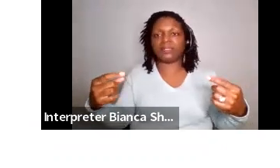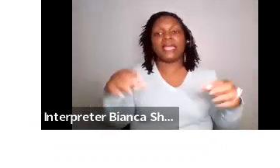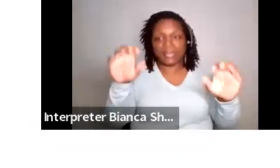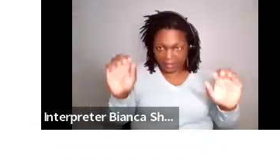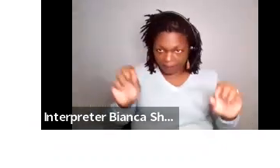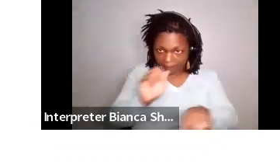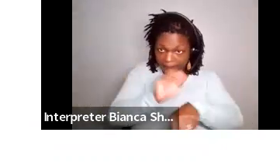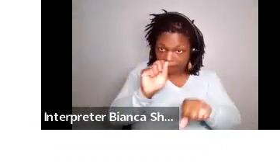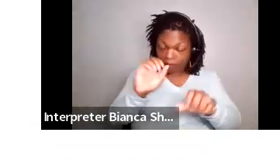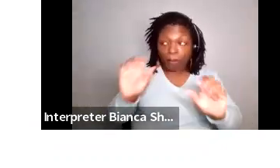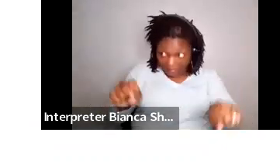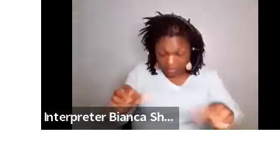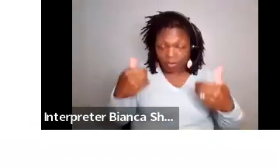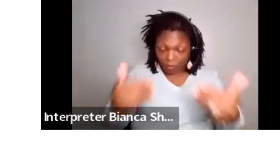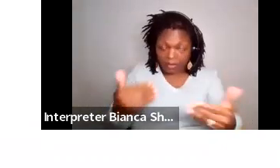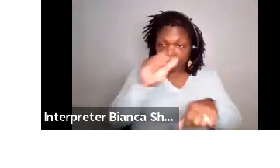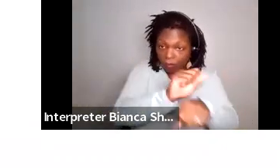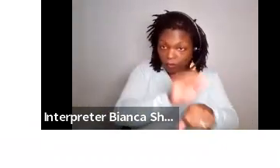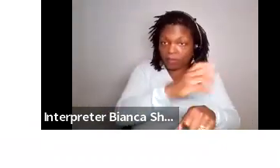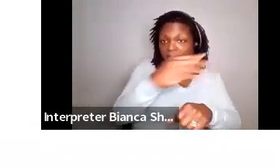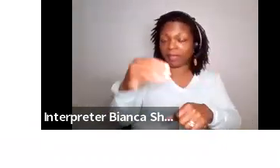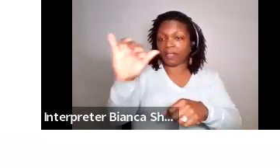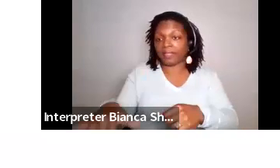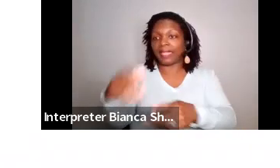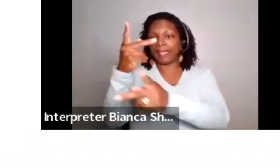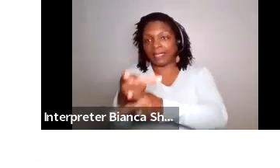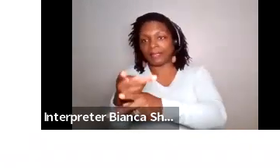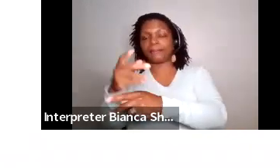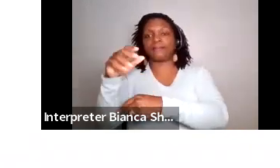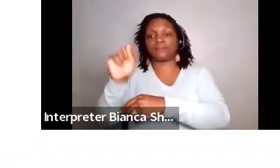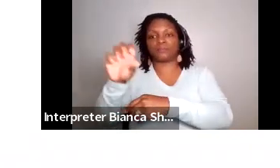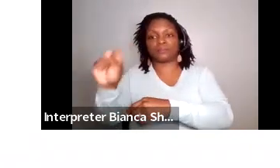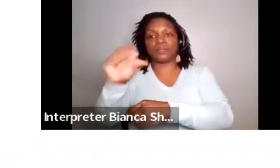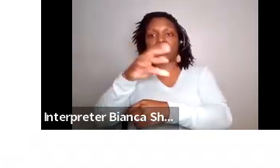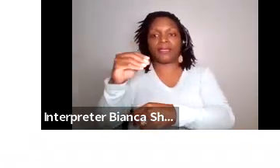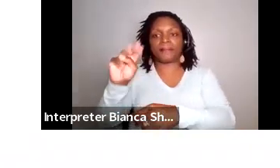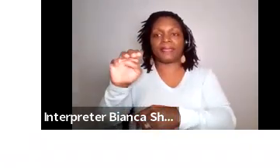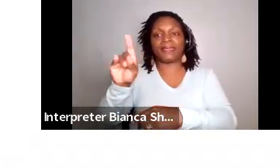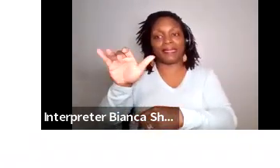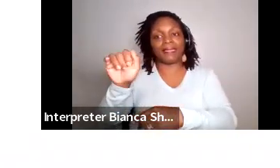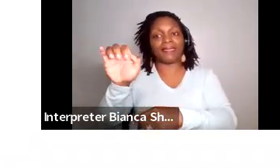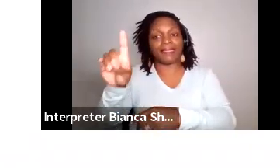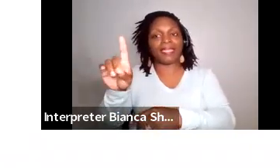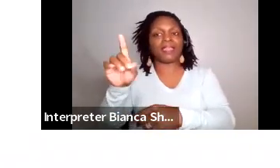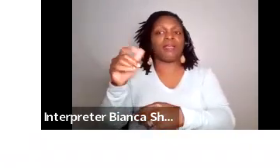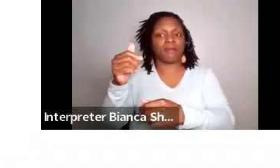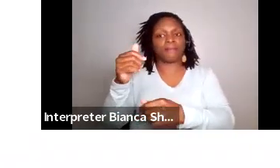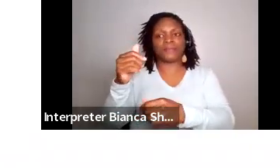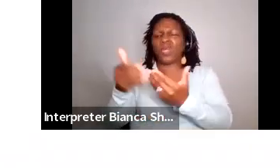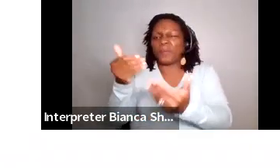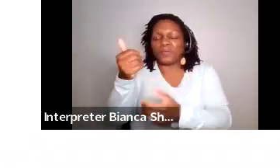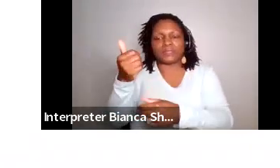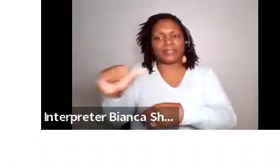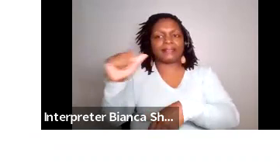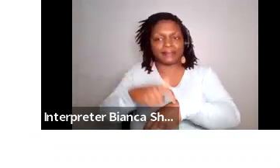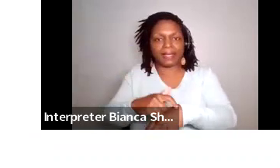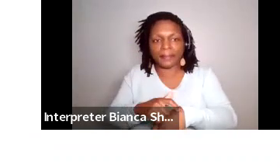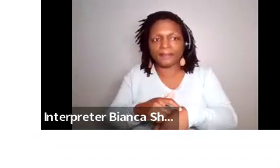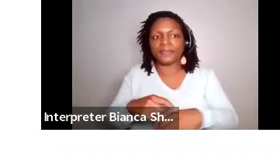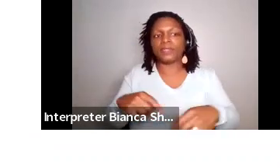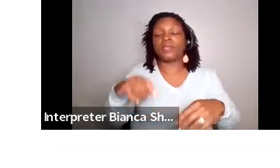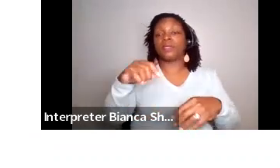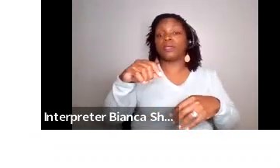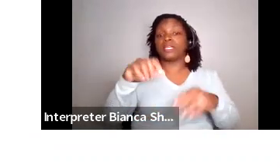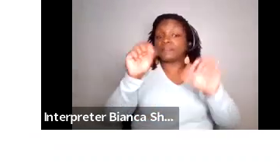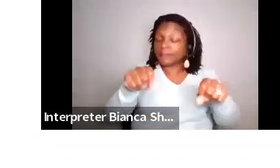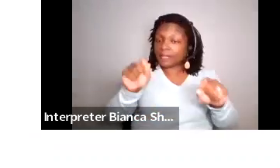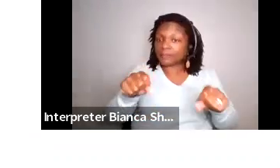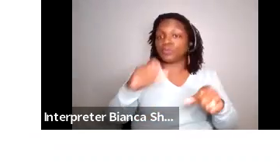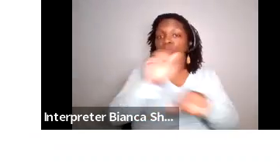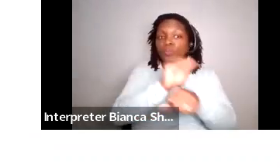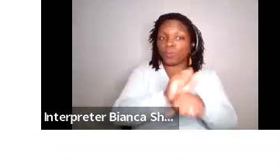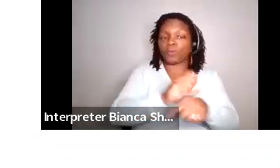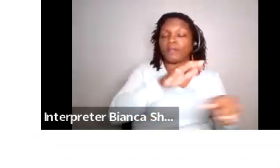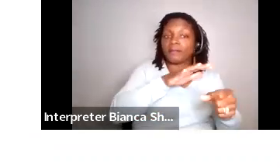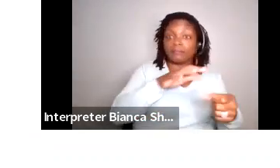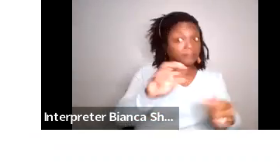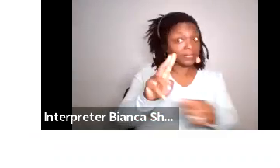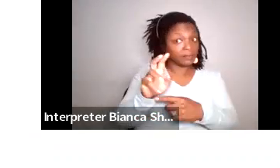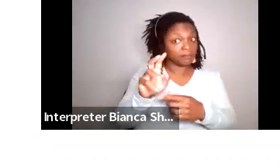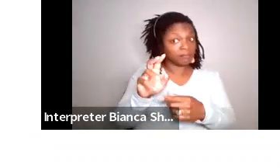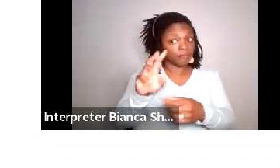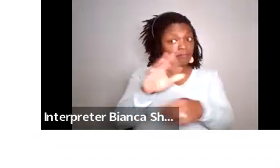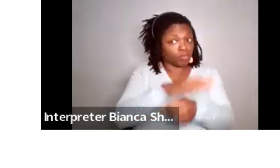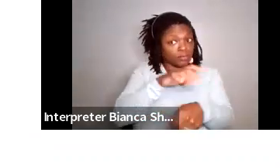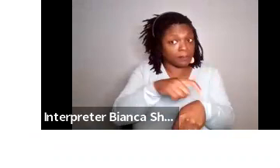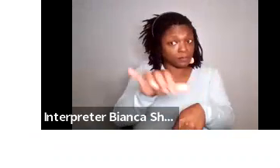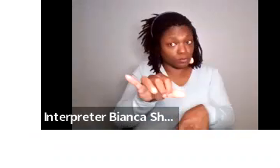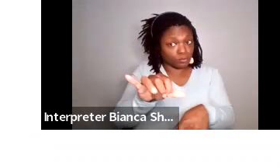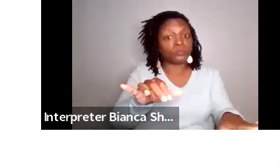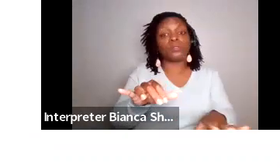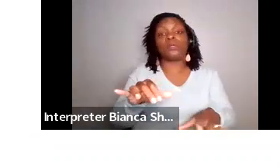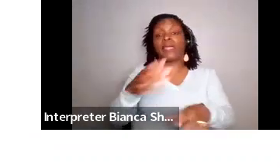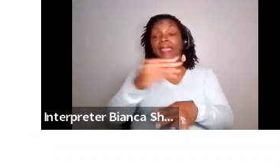Unemployment, and keep medicaid and or medicare and almost if the case, it's possible to work and come out of here financially, even if the benefits are reduced or ceased, and it's possible to get benefits.